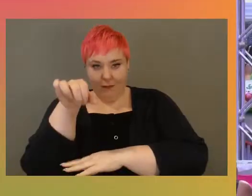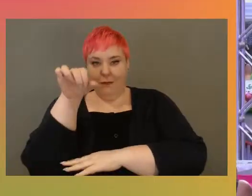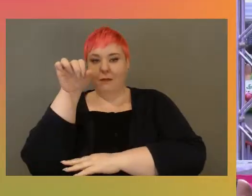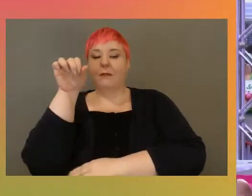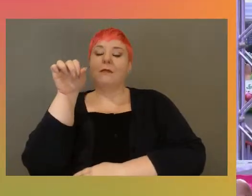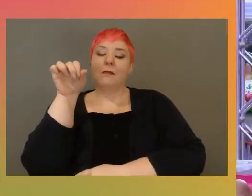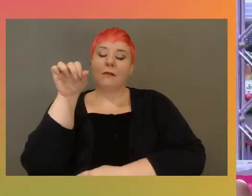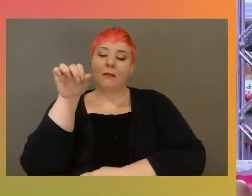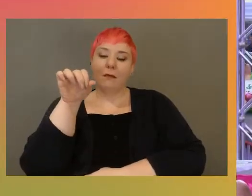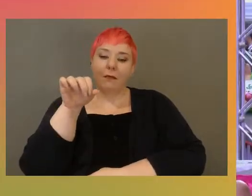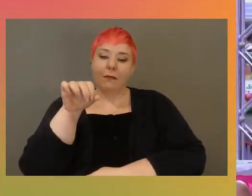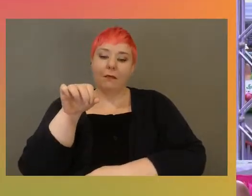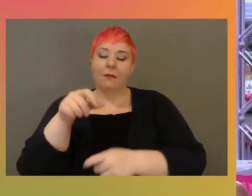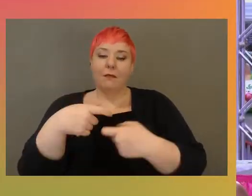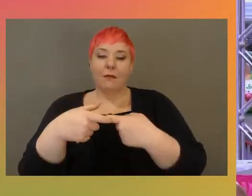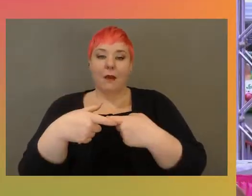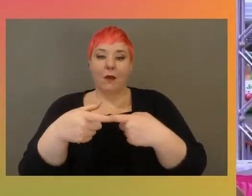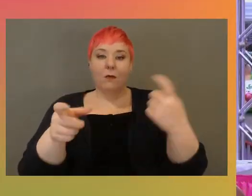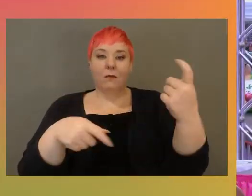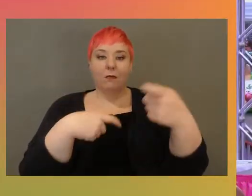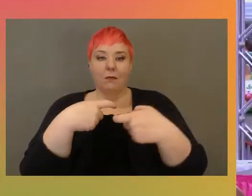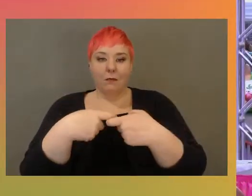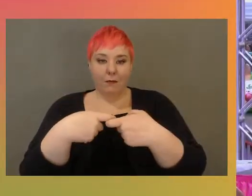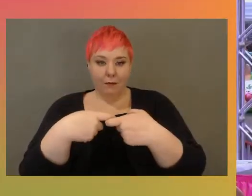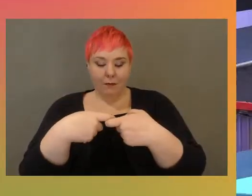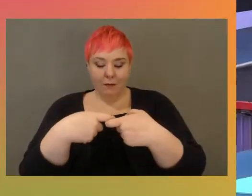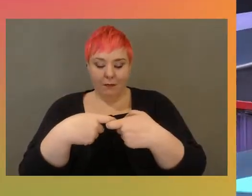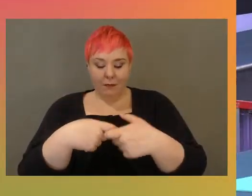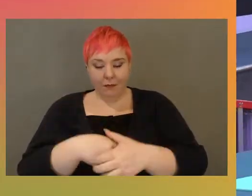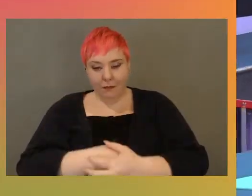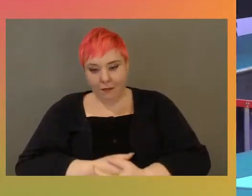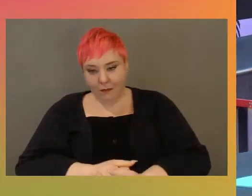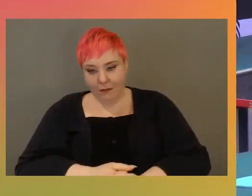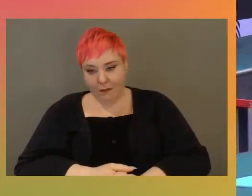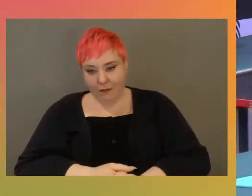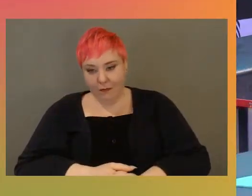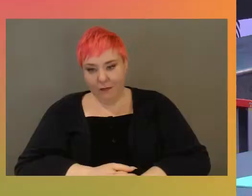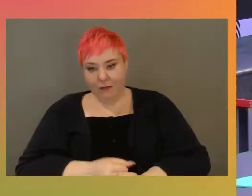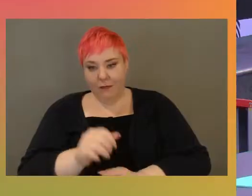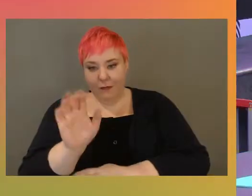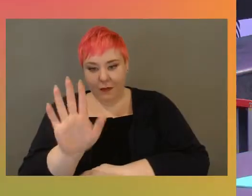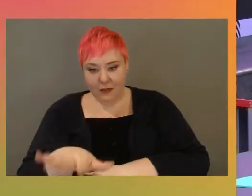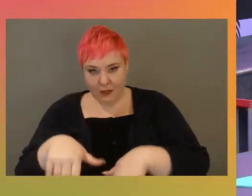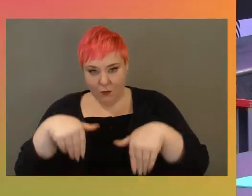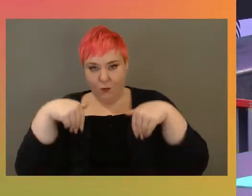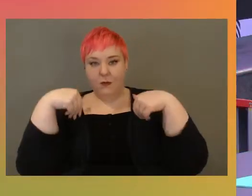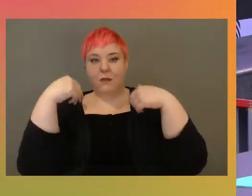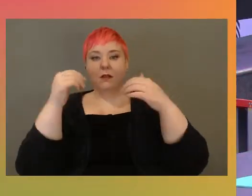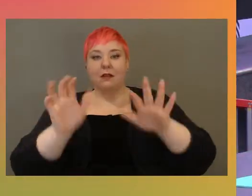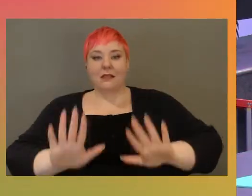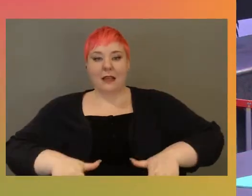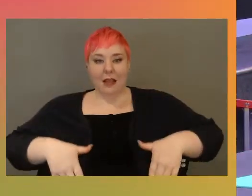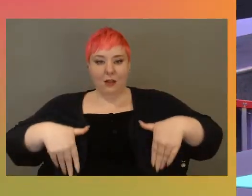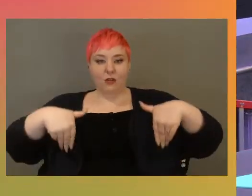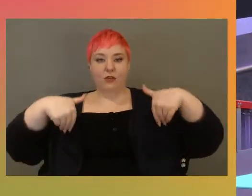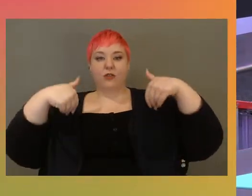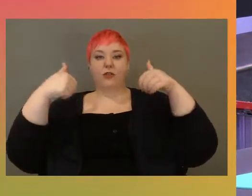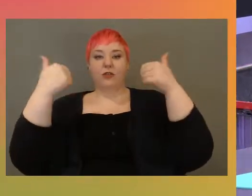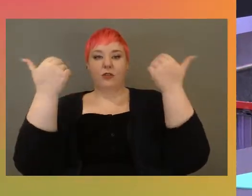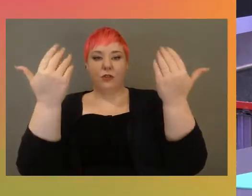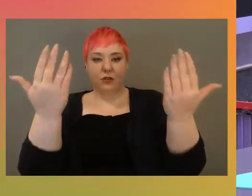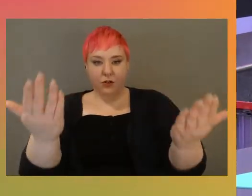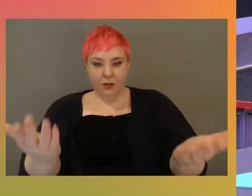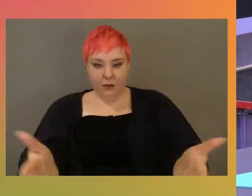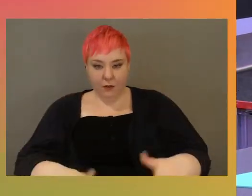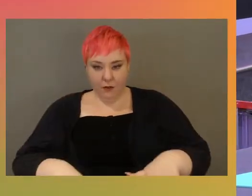PUSH YOUR FEET DOWN AND COME UP.